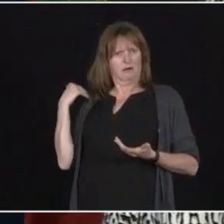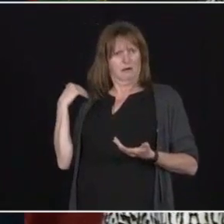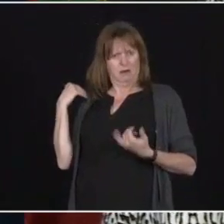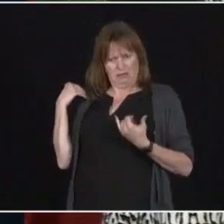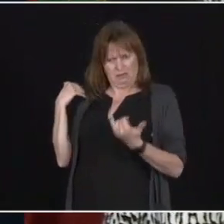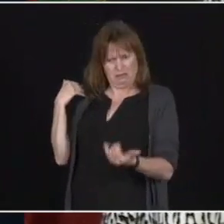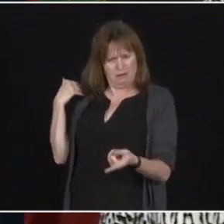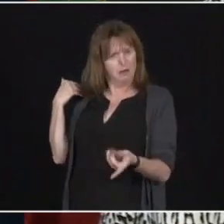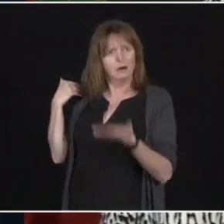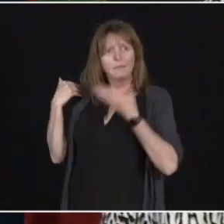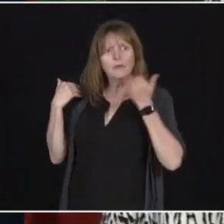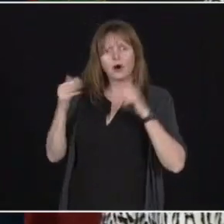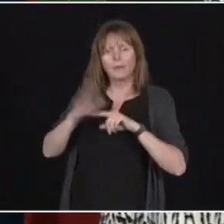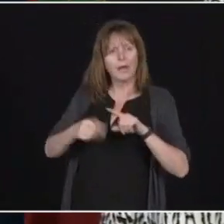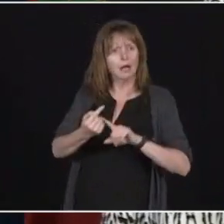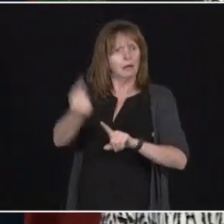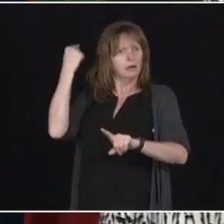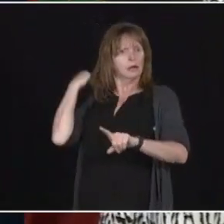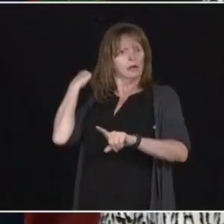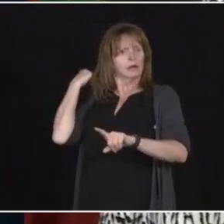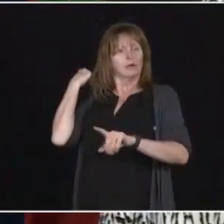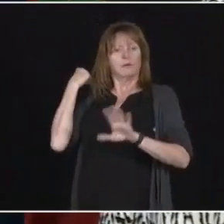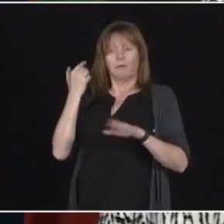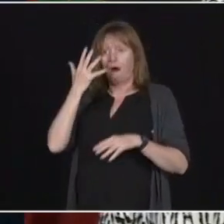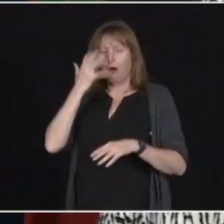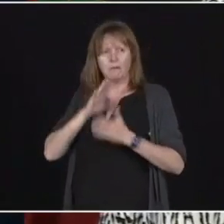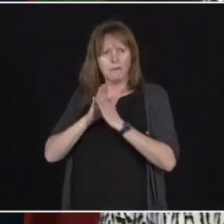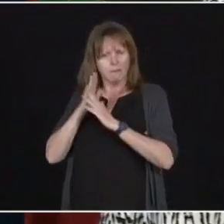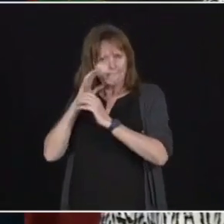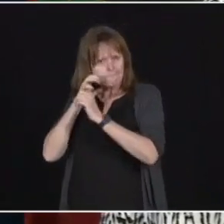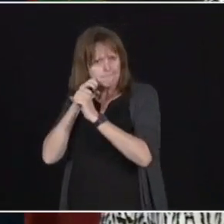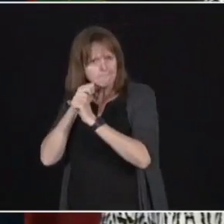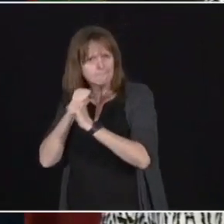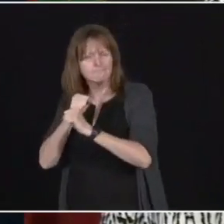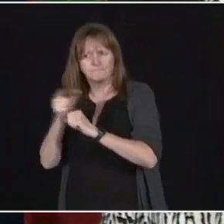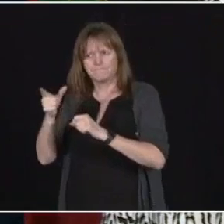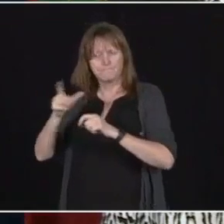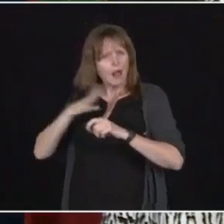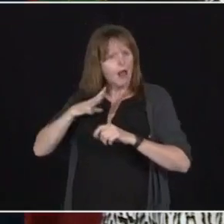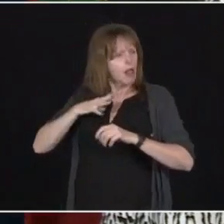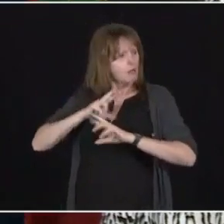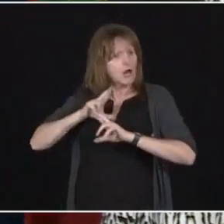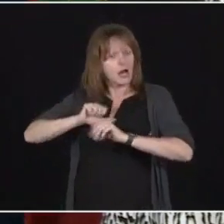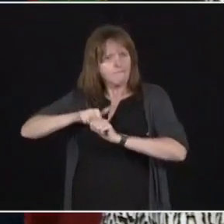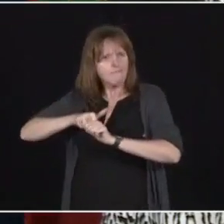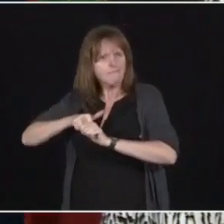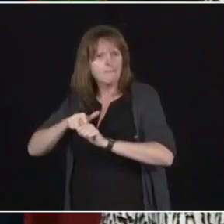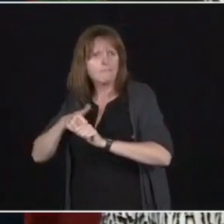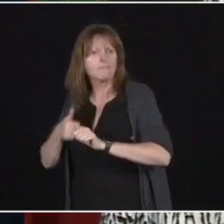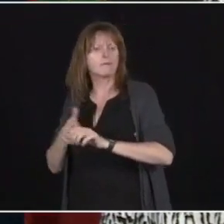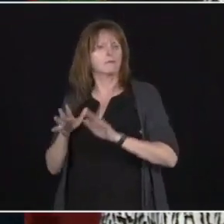We are at a thousand times better shape. We are in better shape in hospitals, as a matter fact, hospitals are better shape than they